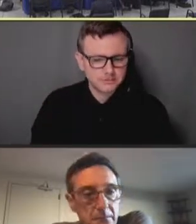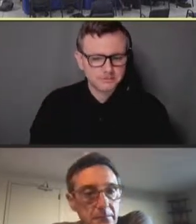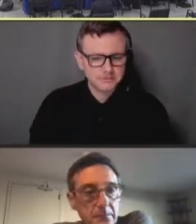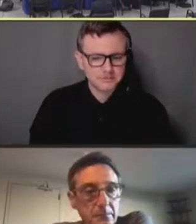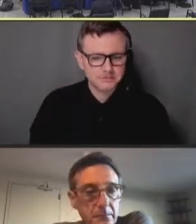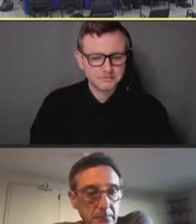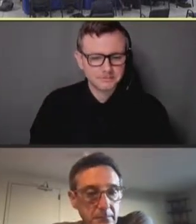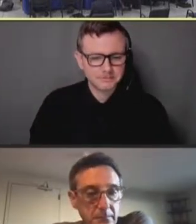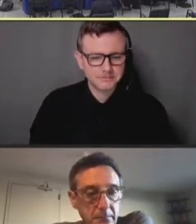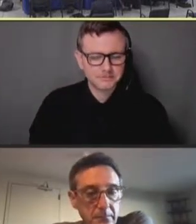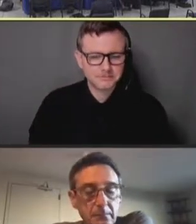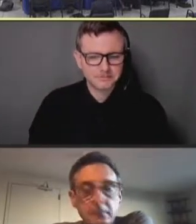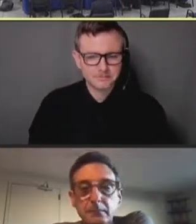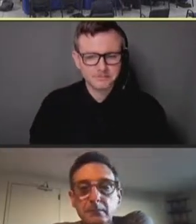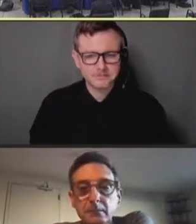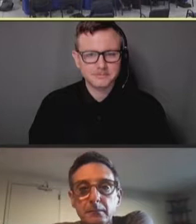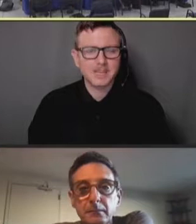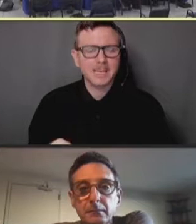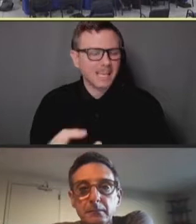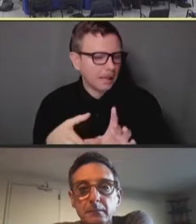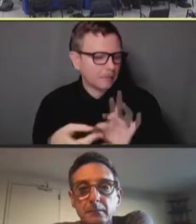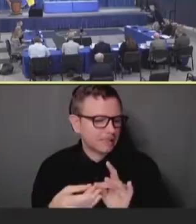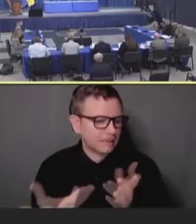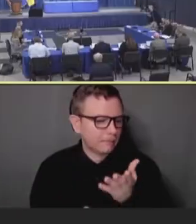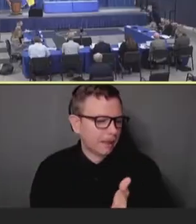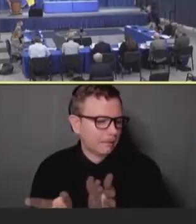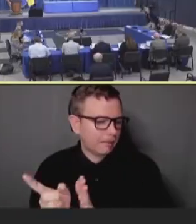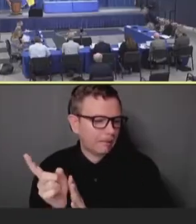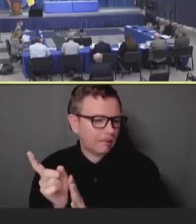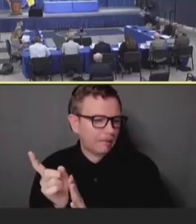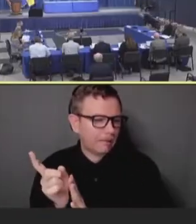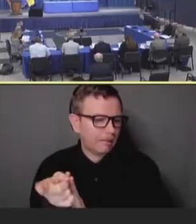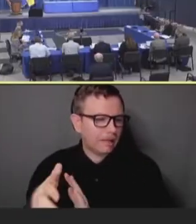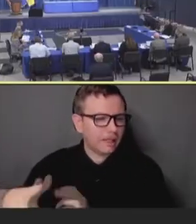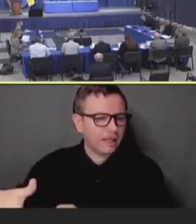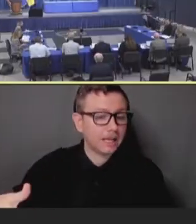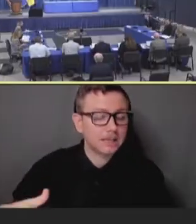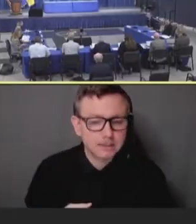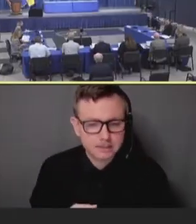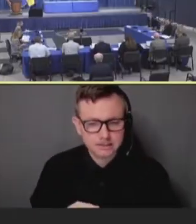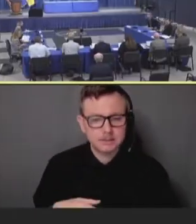He mentioned he might be running a little bit late this morning. Kristen Ehresmann.